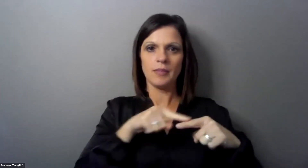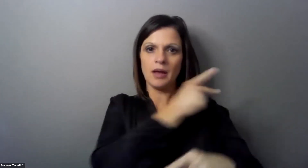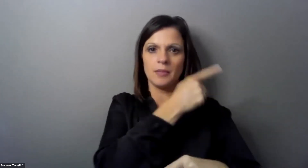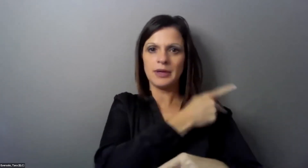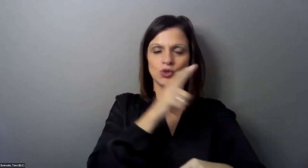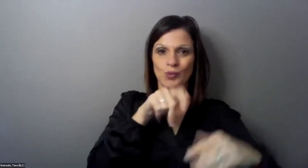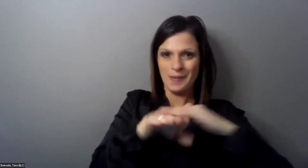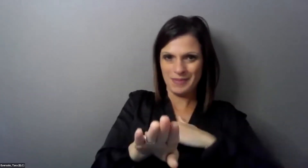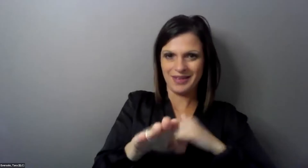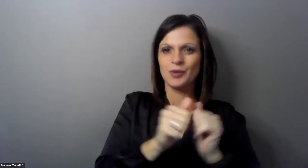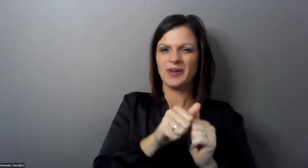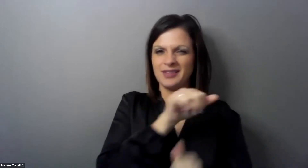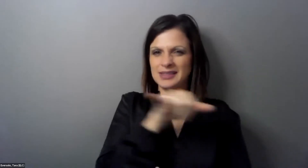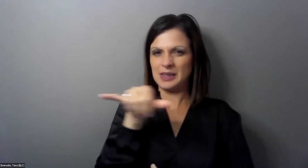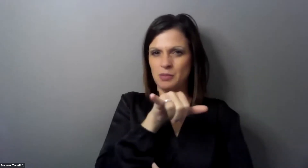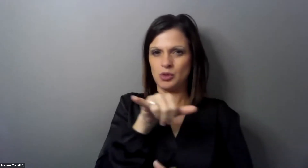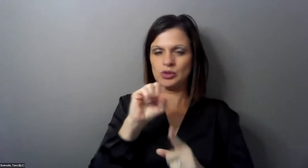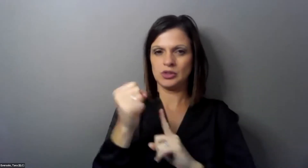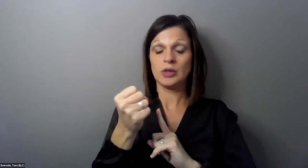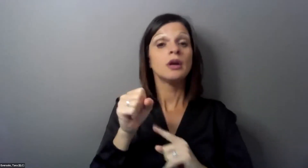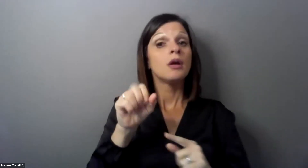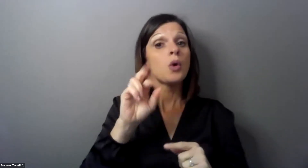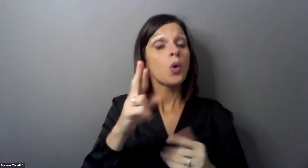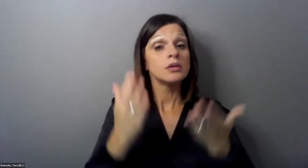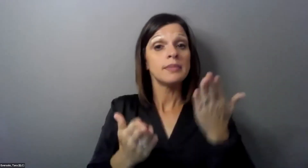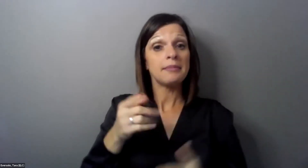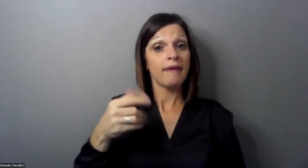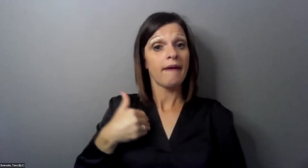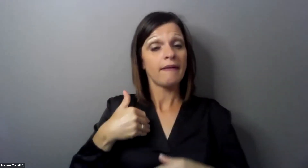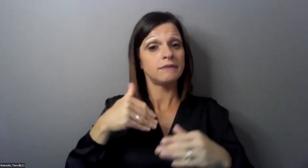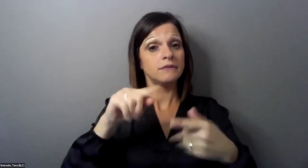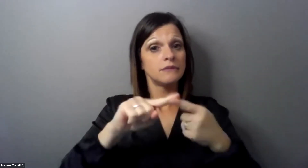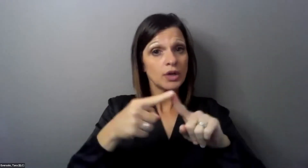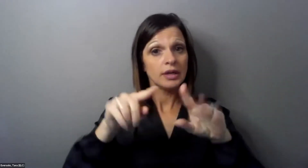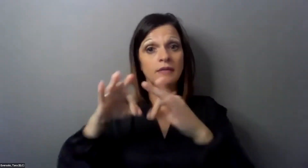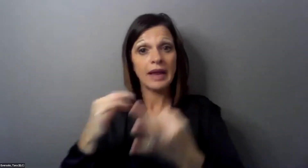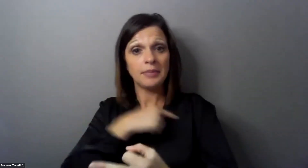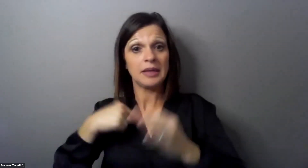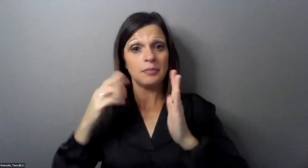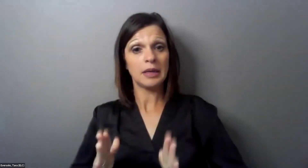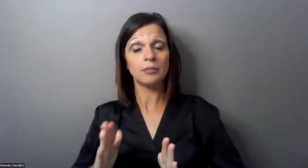use disorder or they may have a friend or family member or someone close to them who